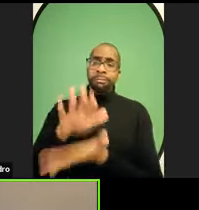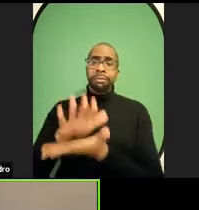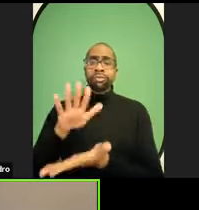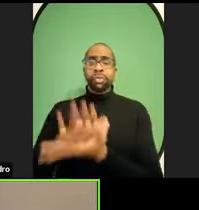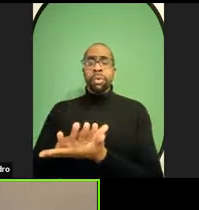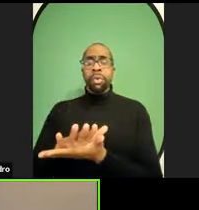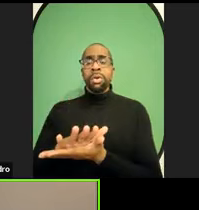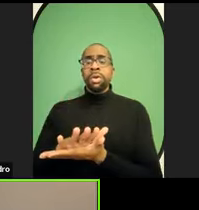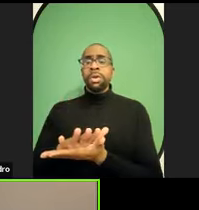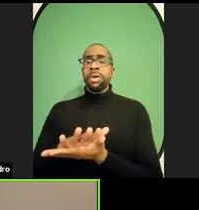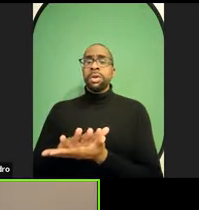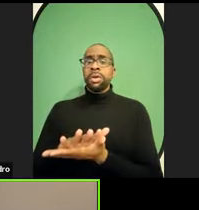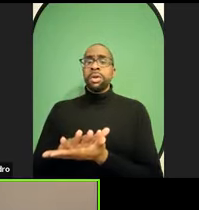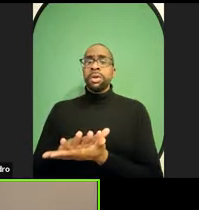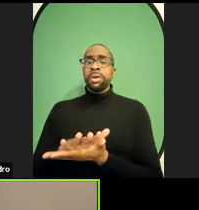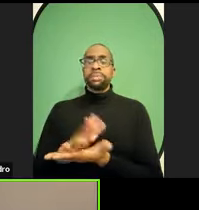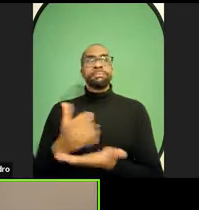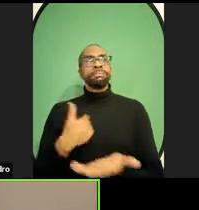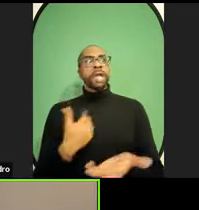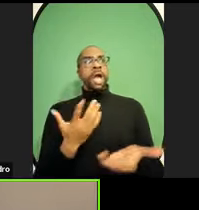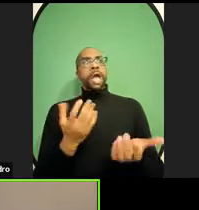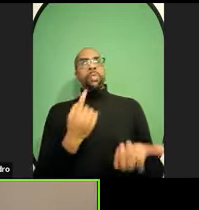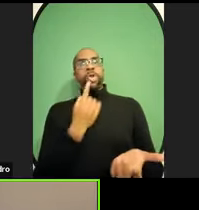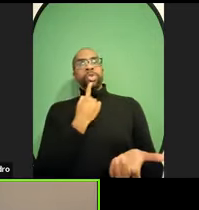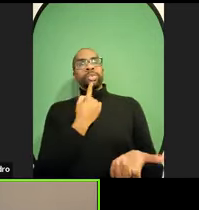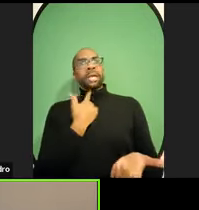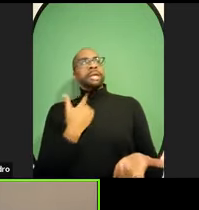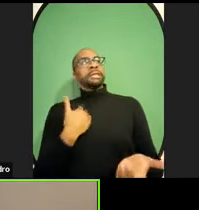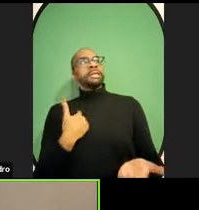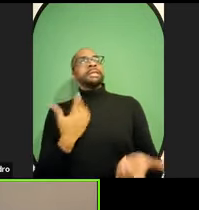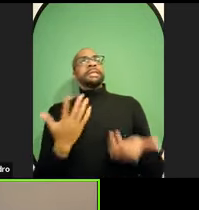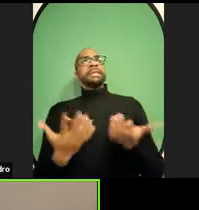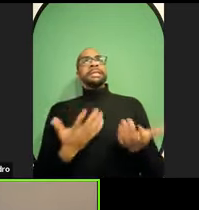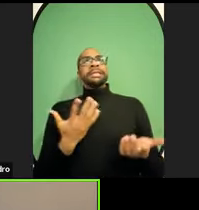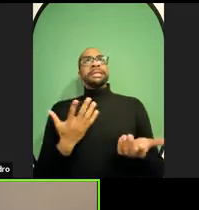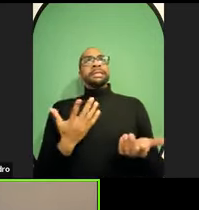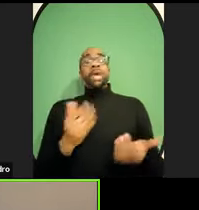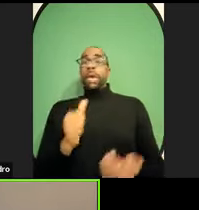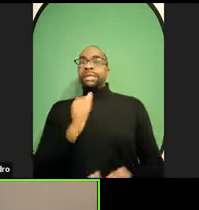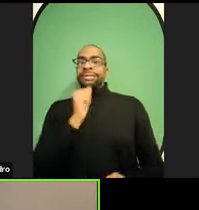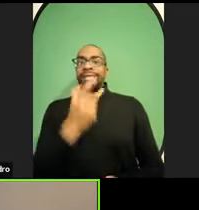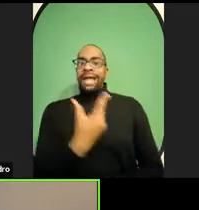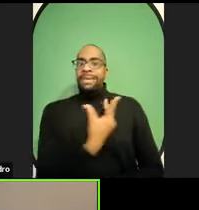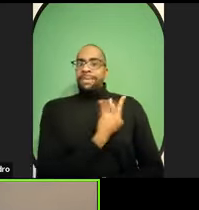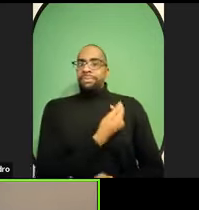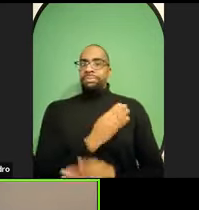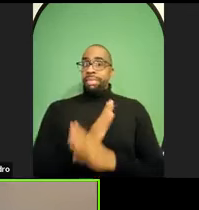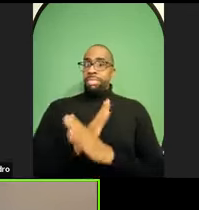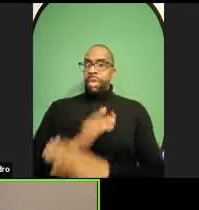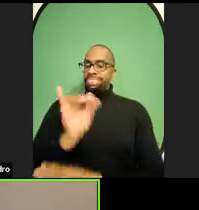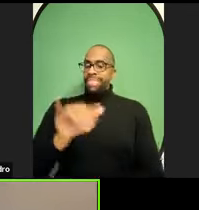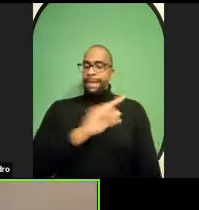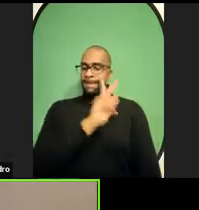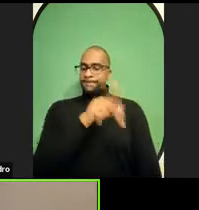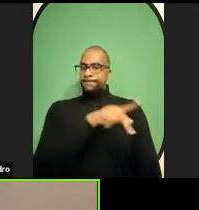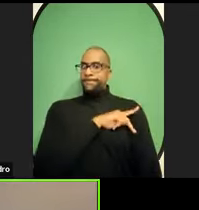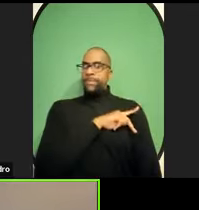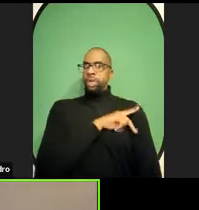reality is, in reality is, in schools weren't. where want to say this as empathetic. lly as lly as possible but not lly as possible but not getting